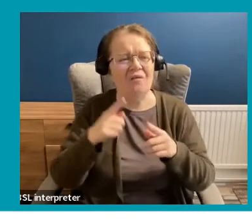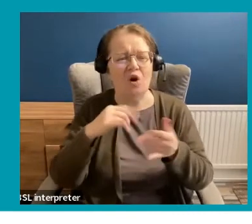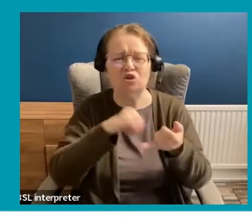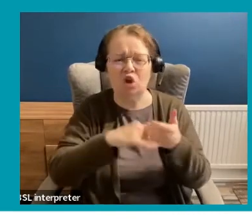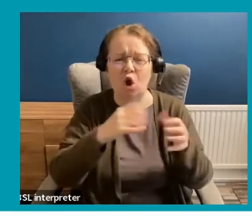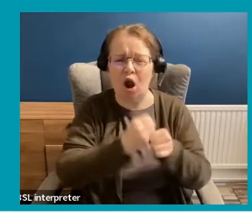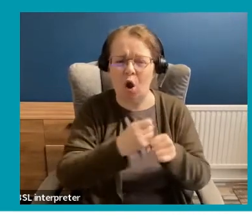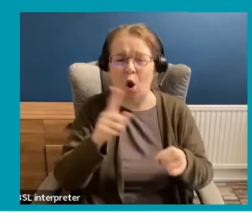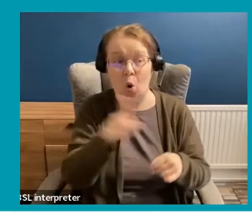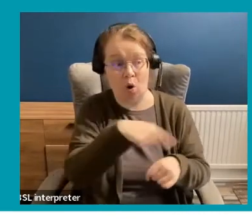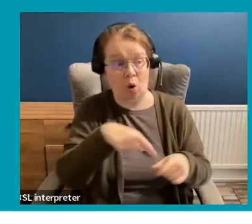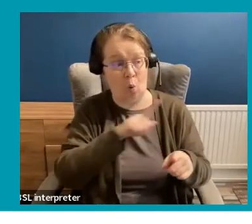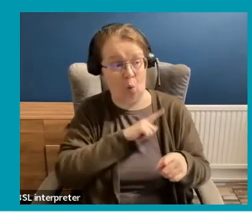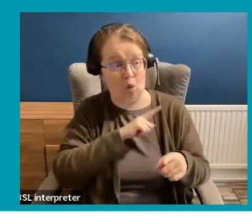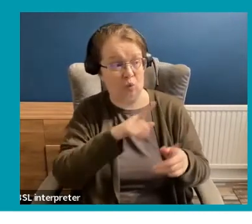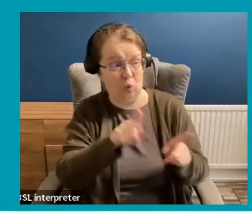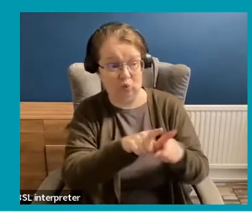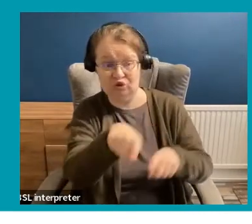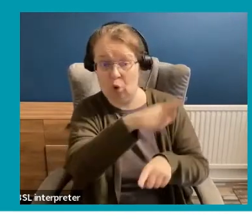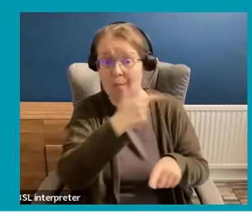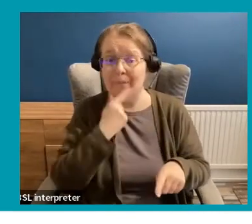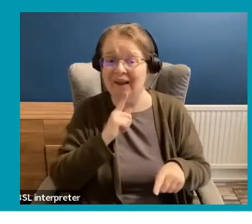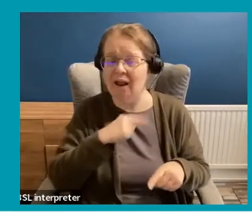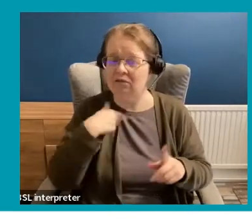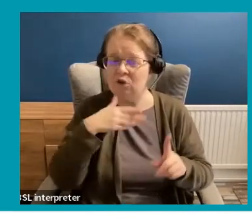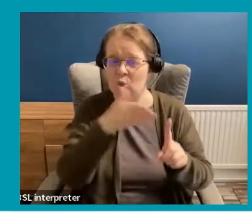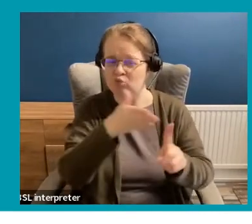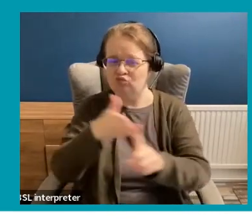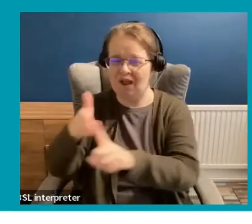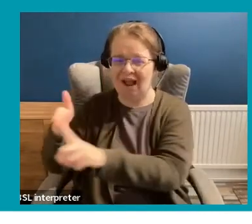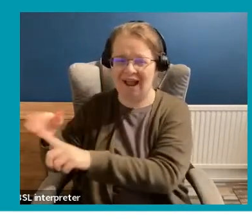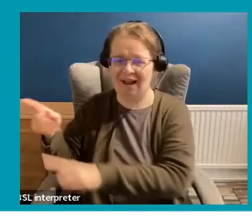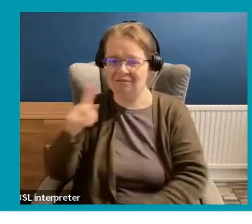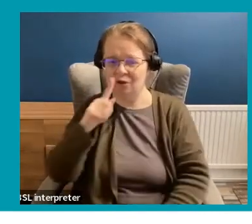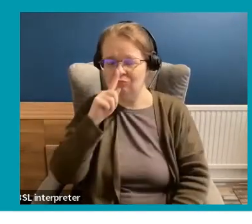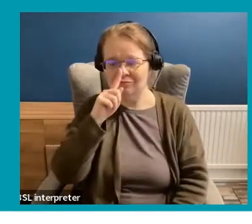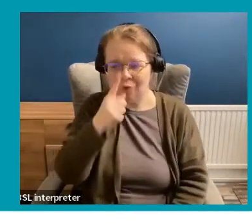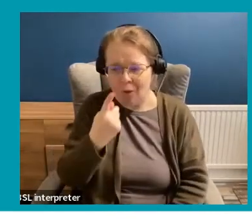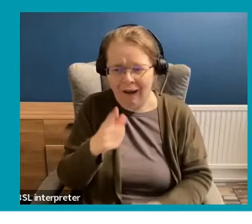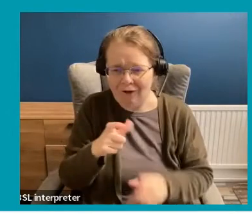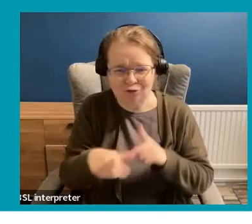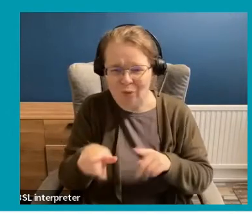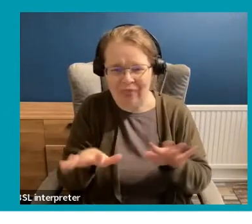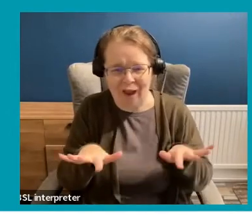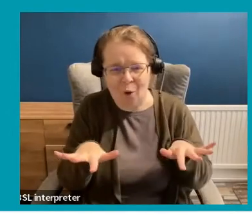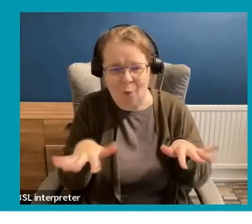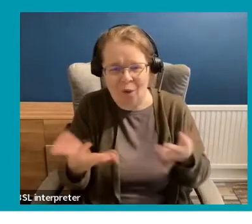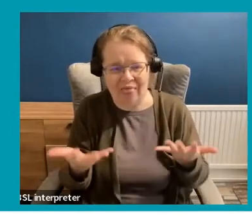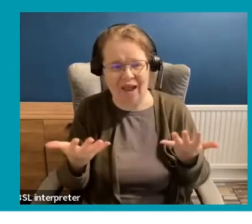who are also people. That we actually recognize that you can't do that without recognizing and its